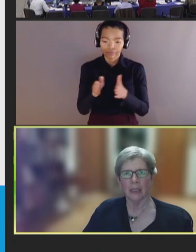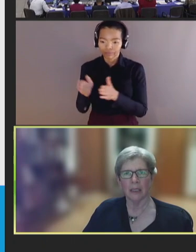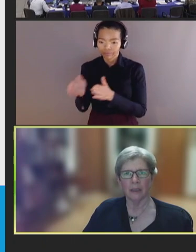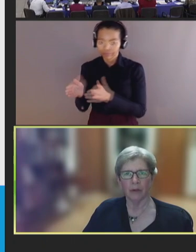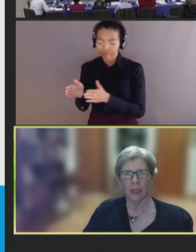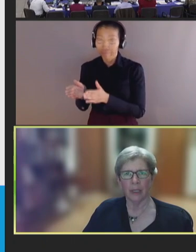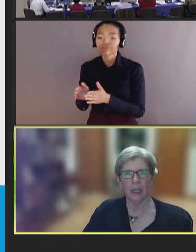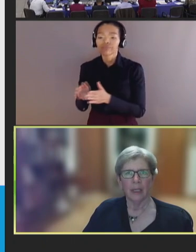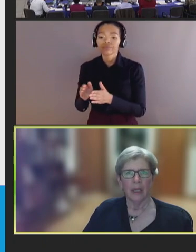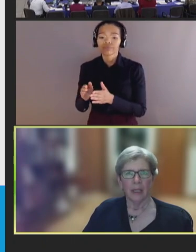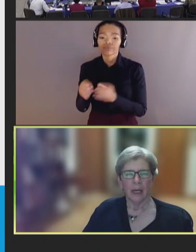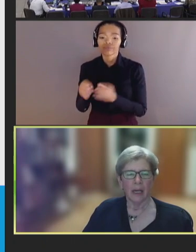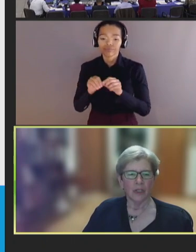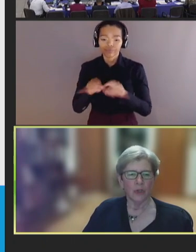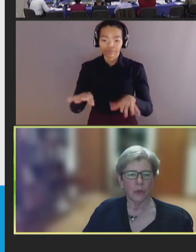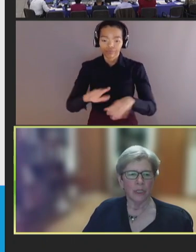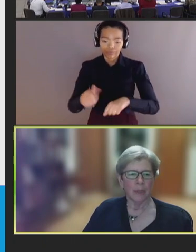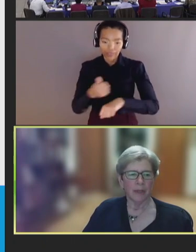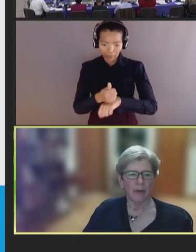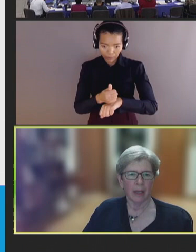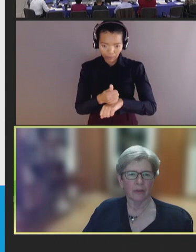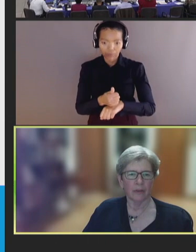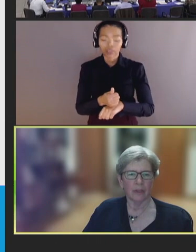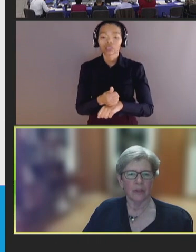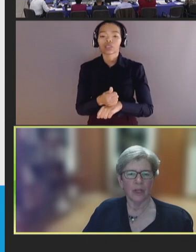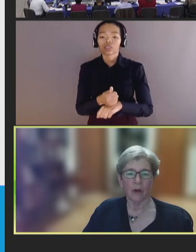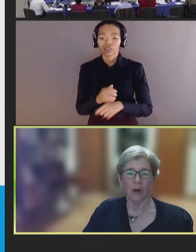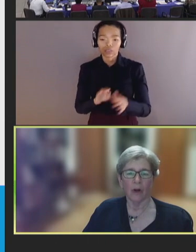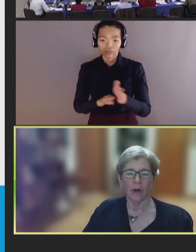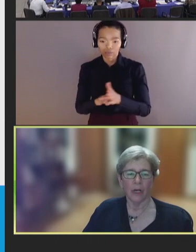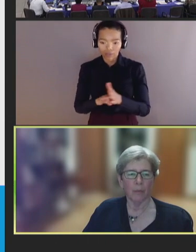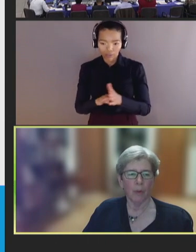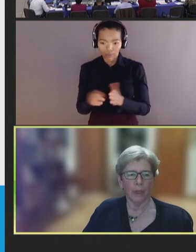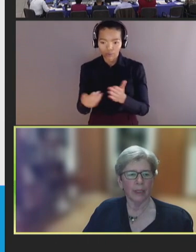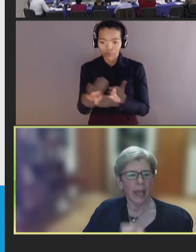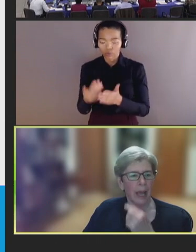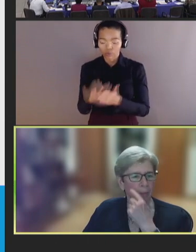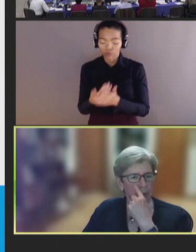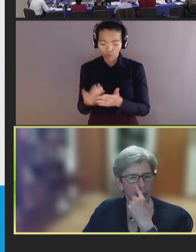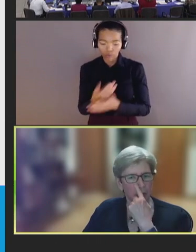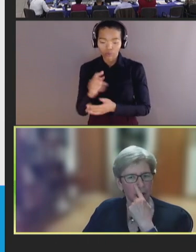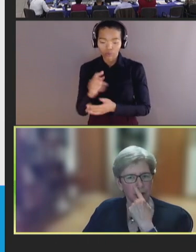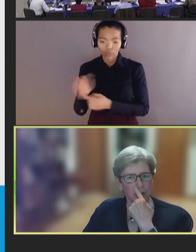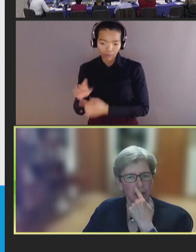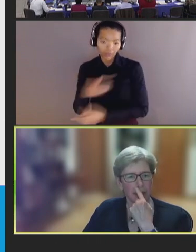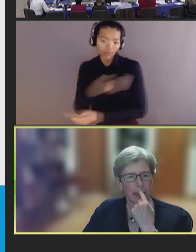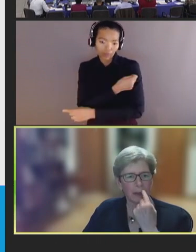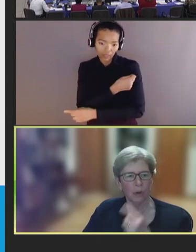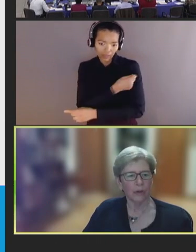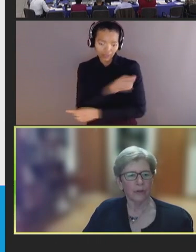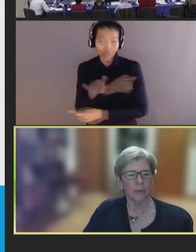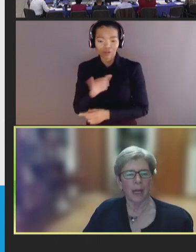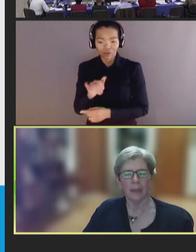delivering new TB vaccines, there are important gaps. And they're also laid out across the bottom.